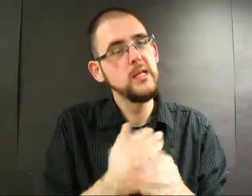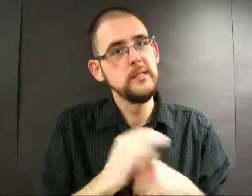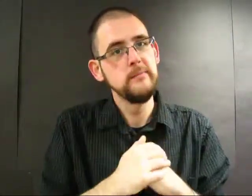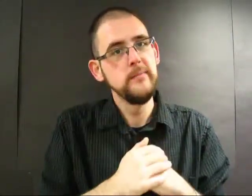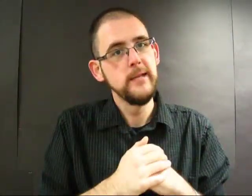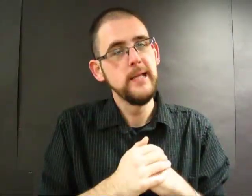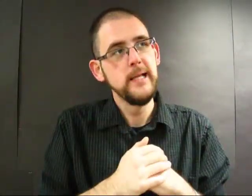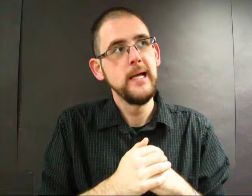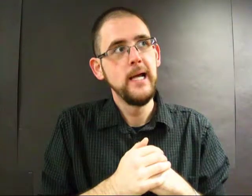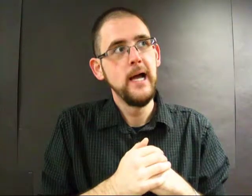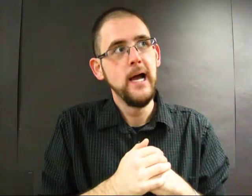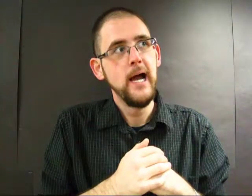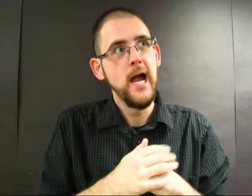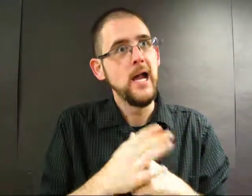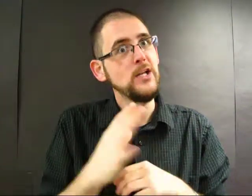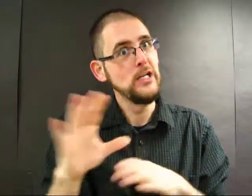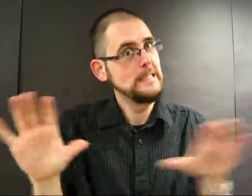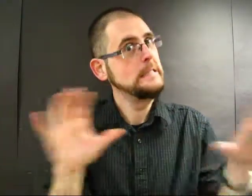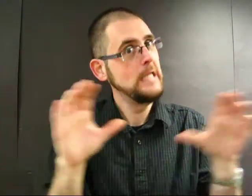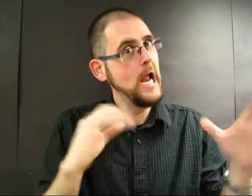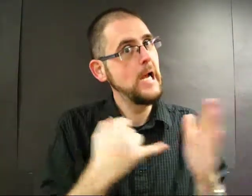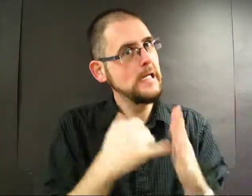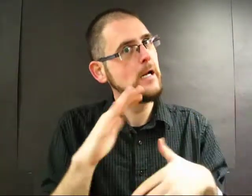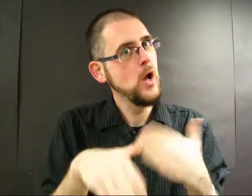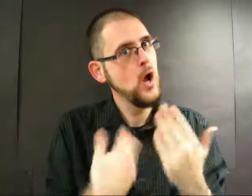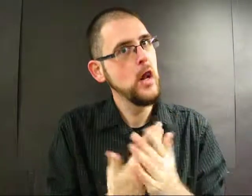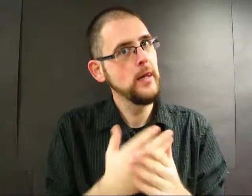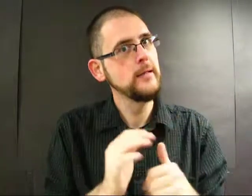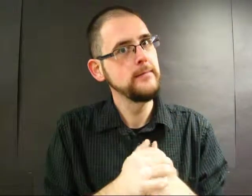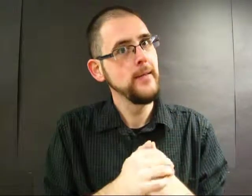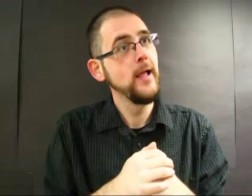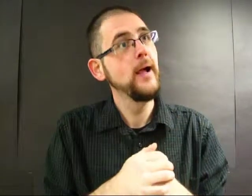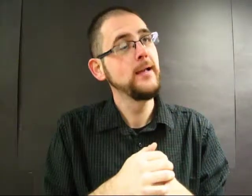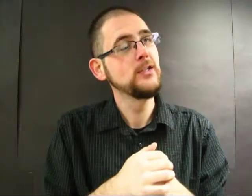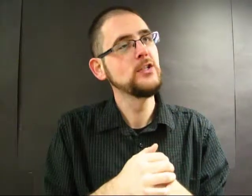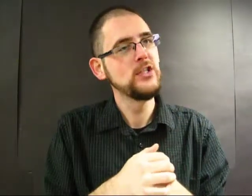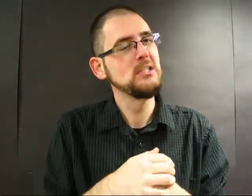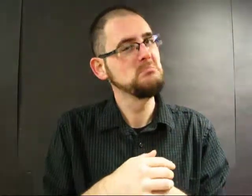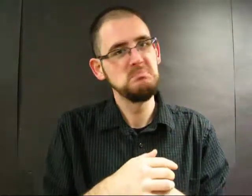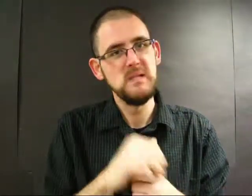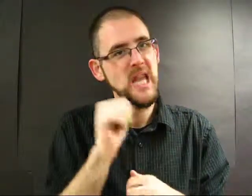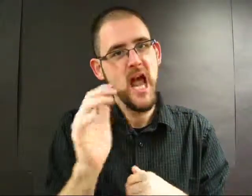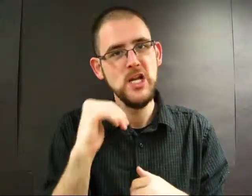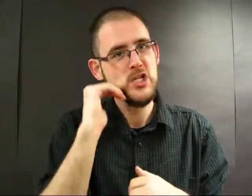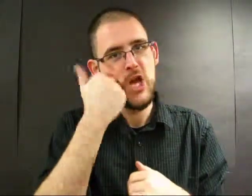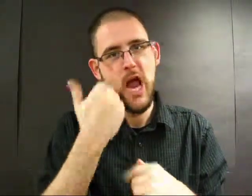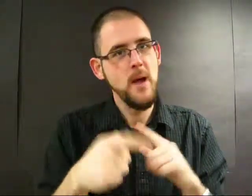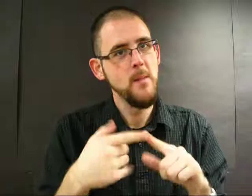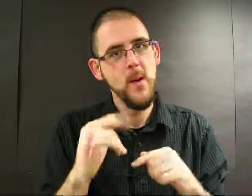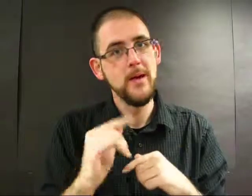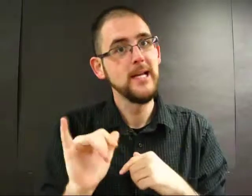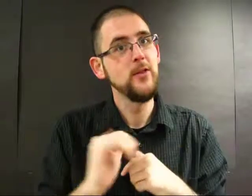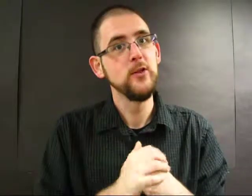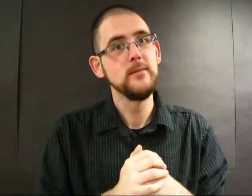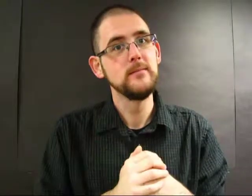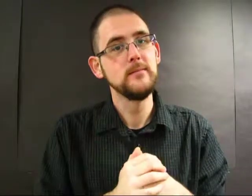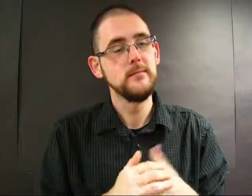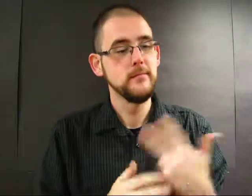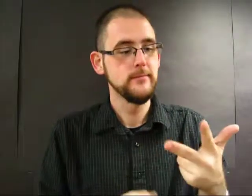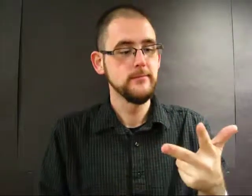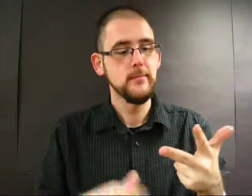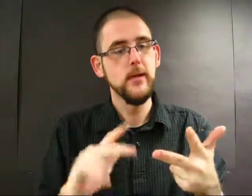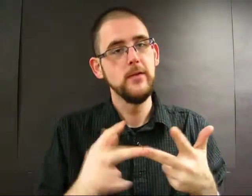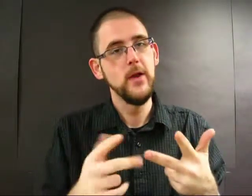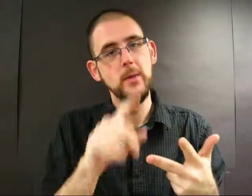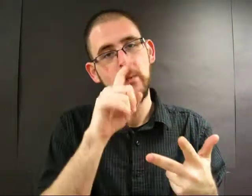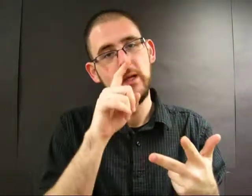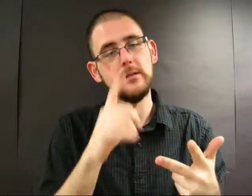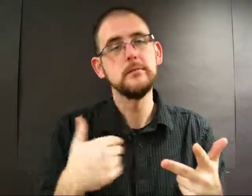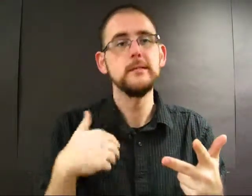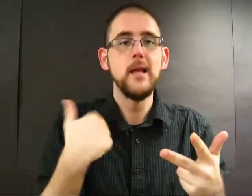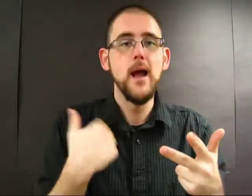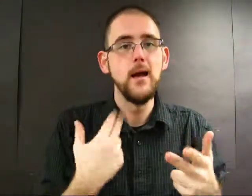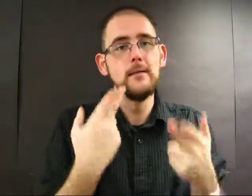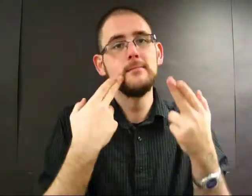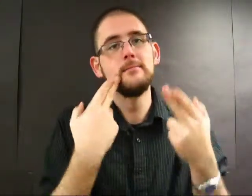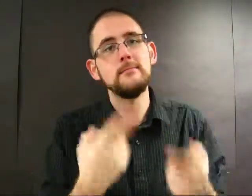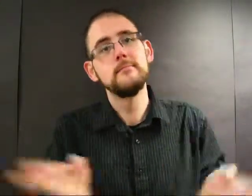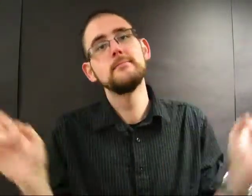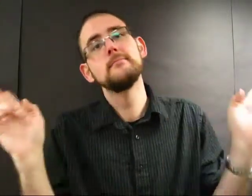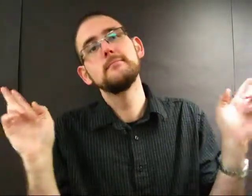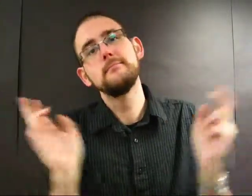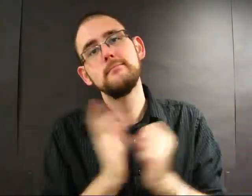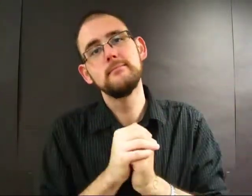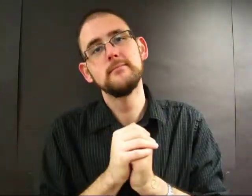she's DONE it all, and she's not shy about it either -- and the third is young and naive.